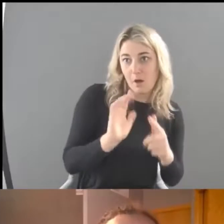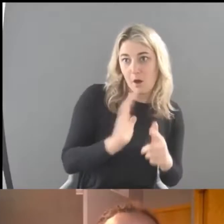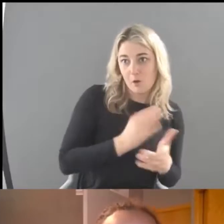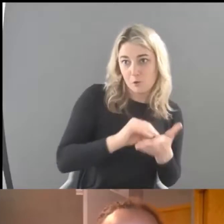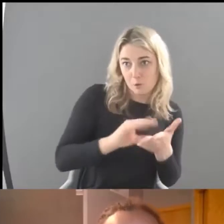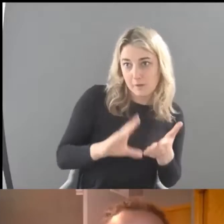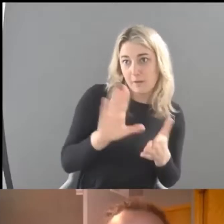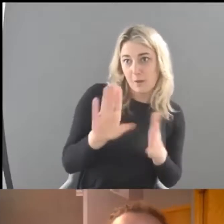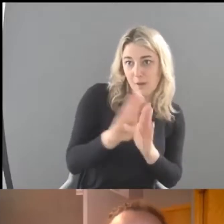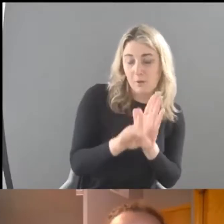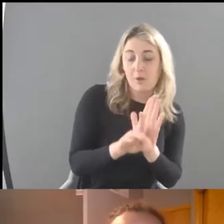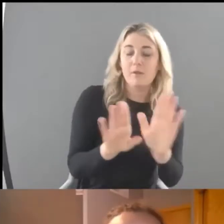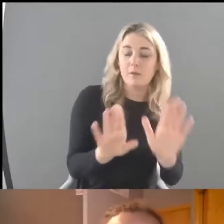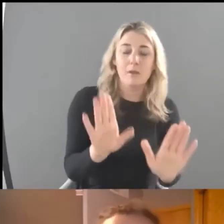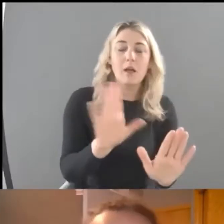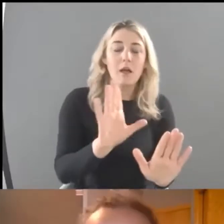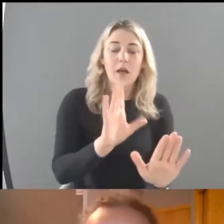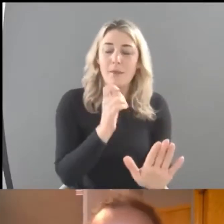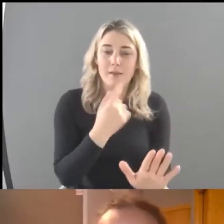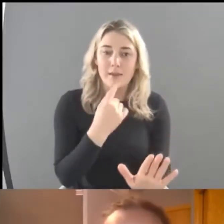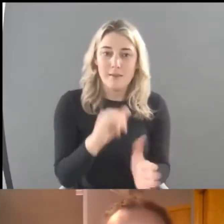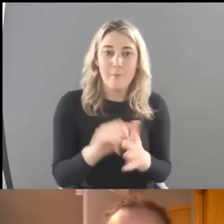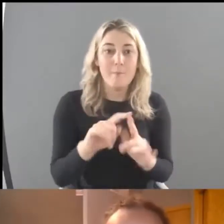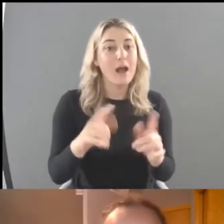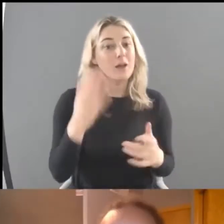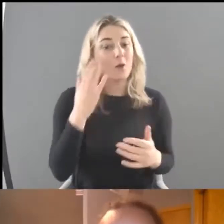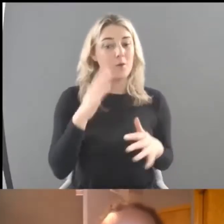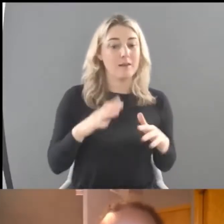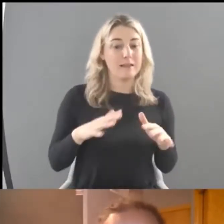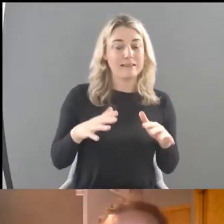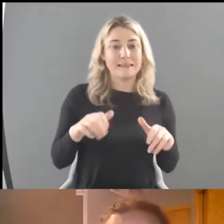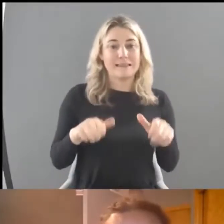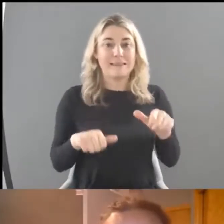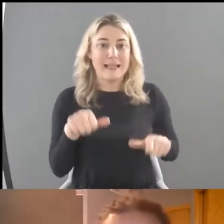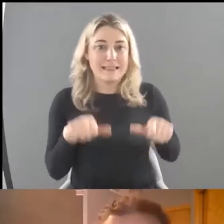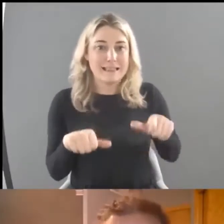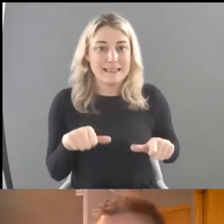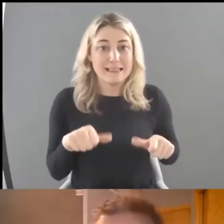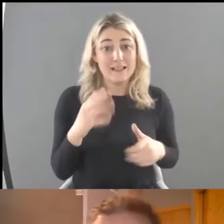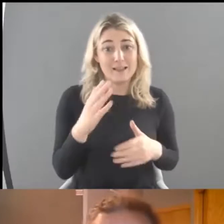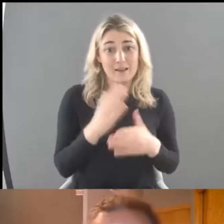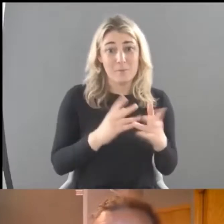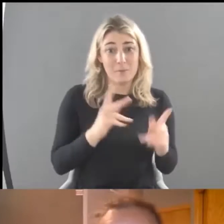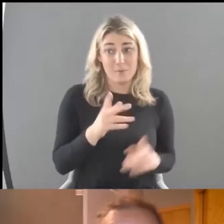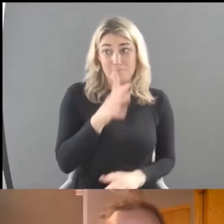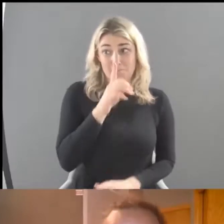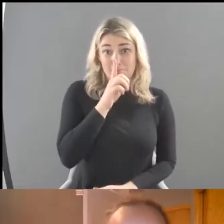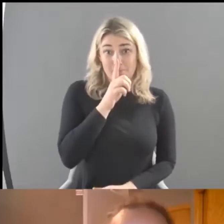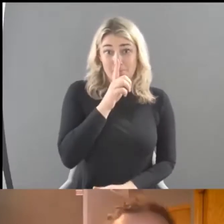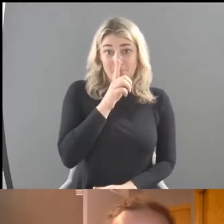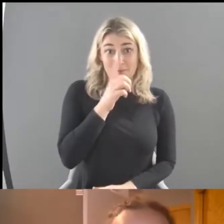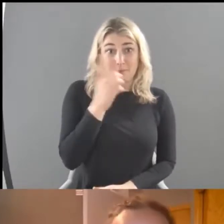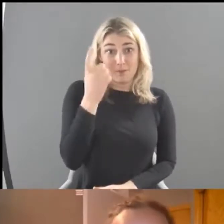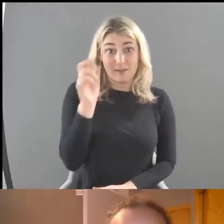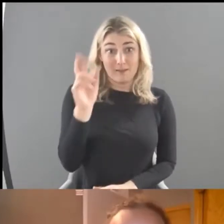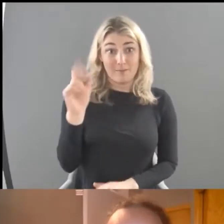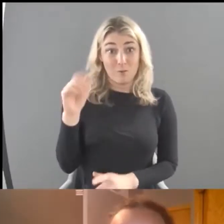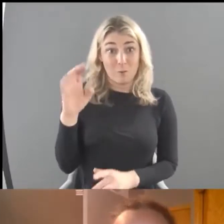a hesitancy that I want to speak to and that, that is a lot people tend to shy away because they feel race is, is a contentious issue. Either they just think,